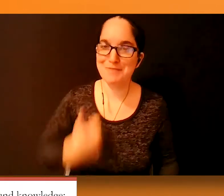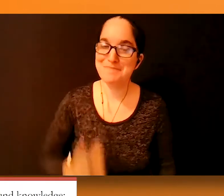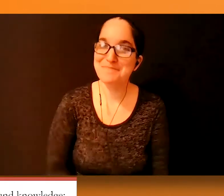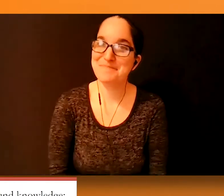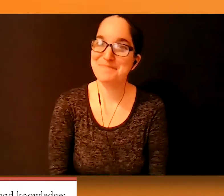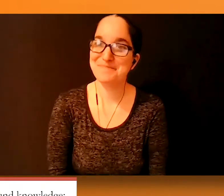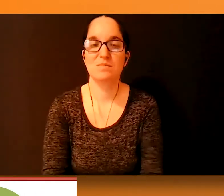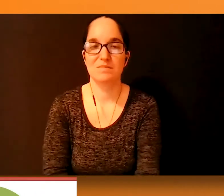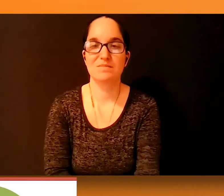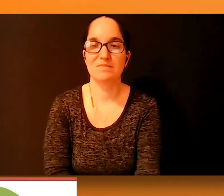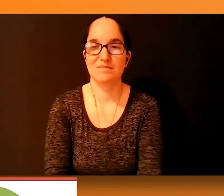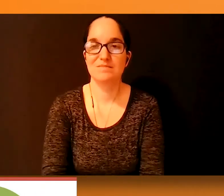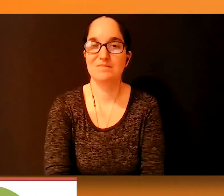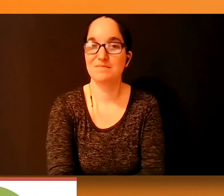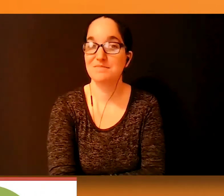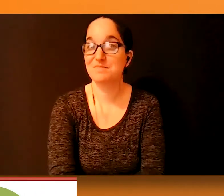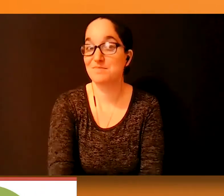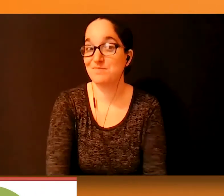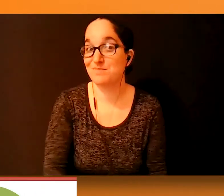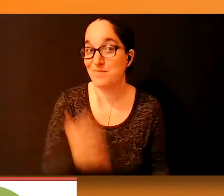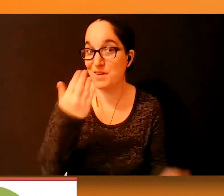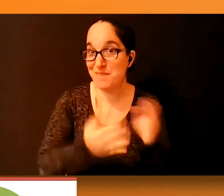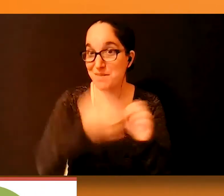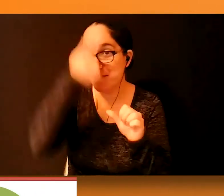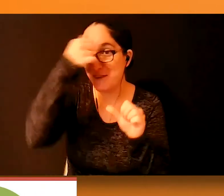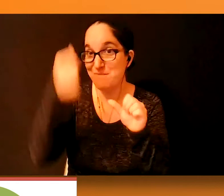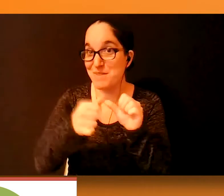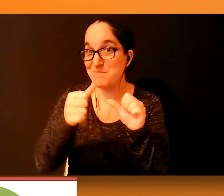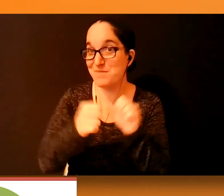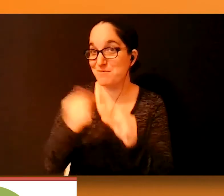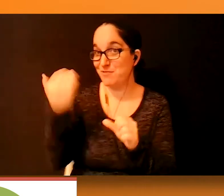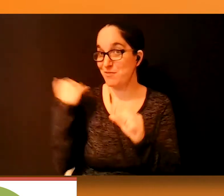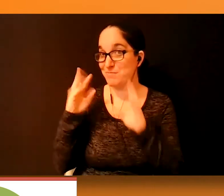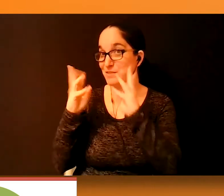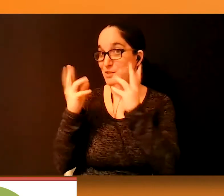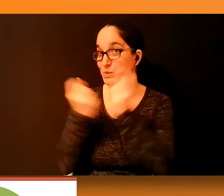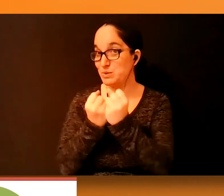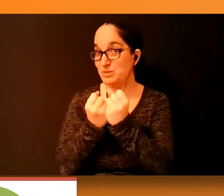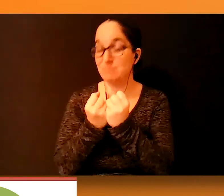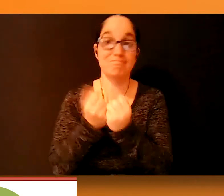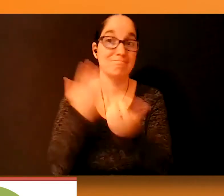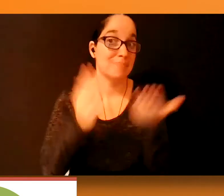All right. So, as you may remember, or not, from the previous presentation,